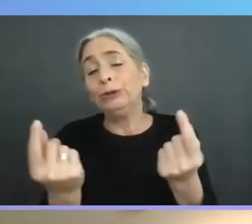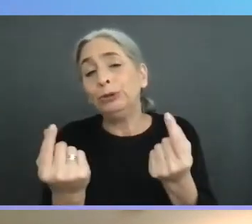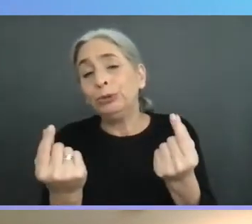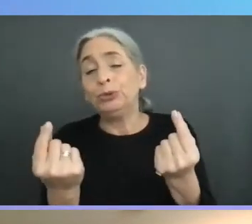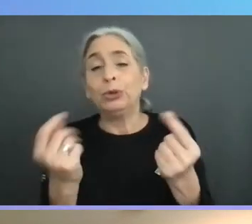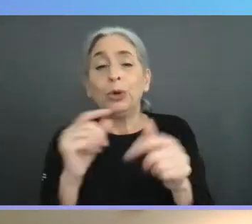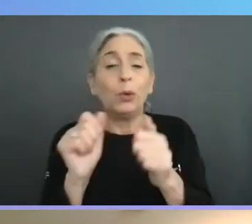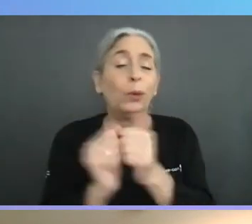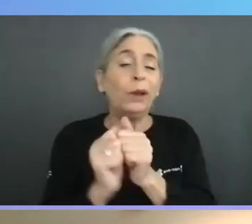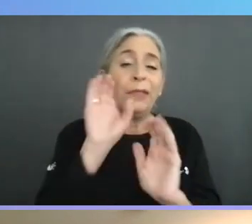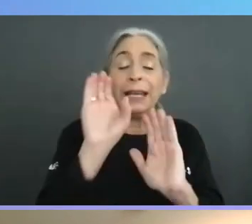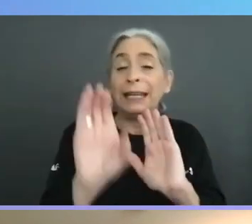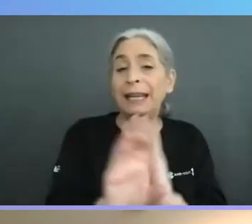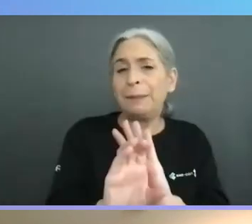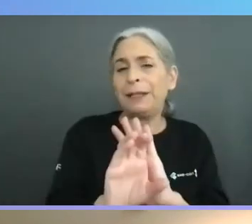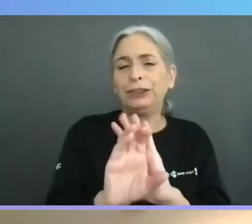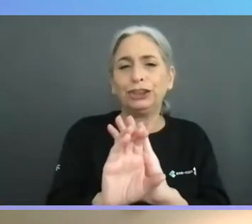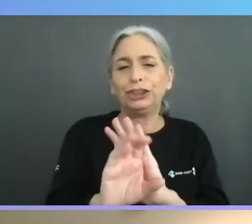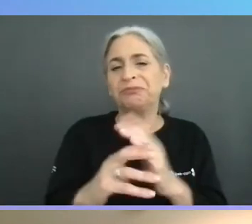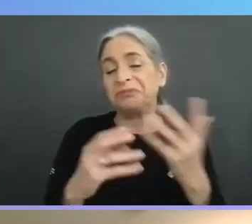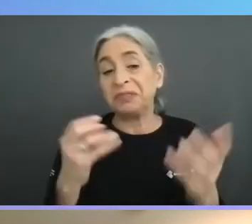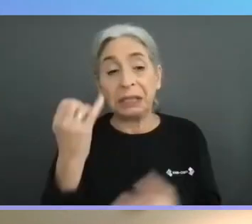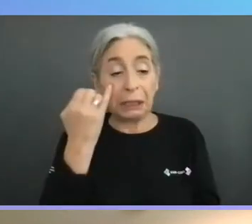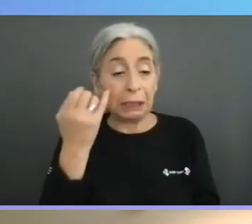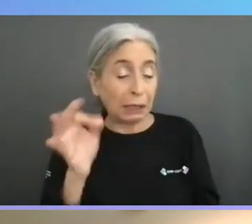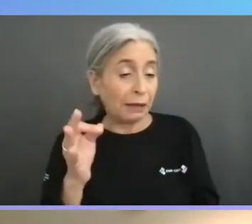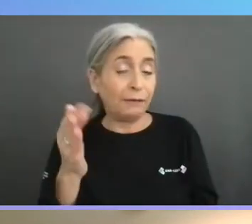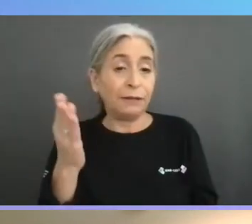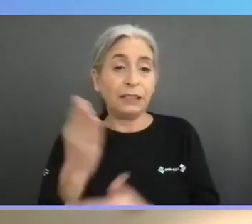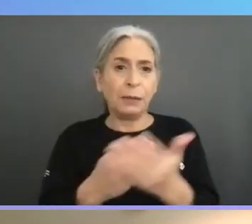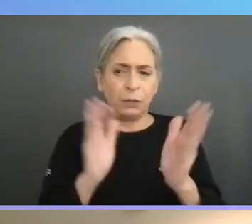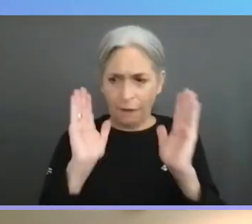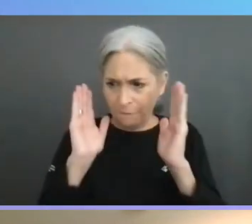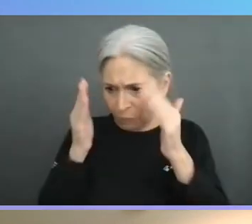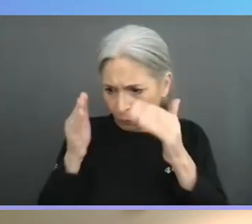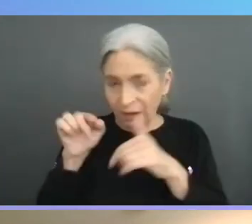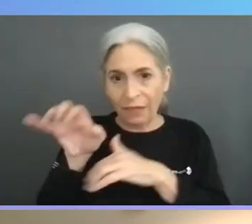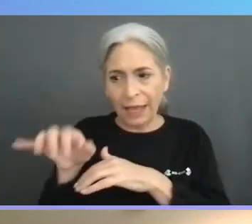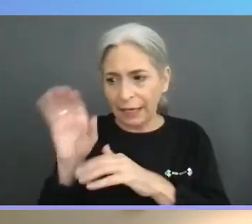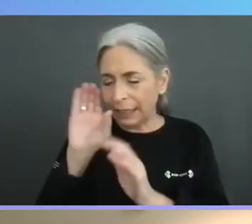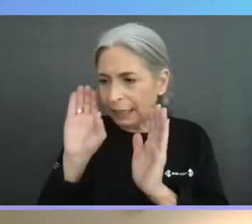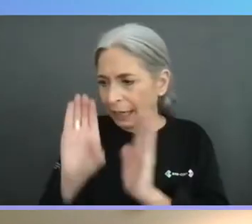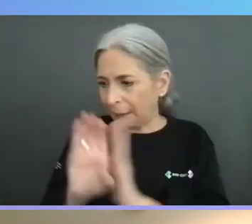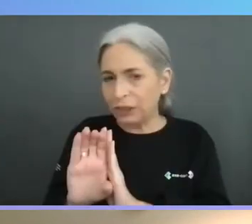with an image. Uh, if someone is focused on it. If in this case